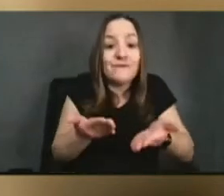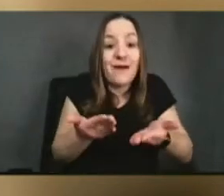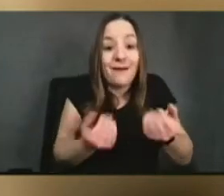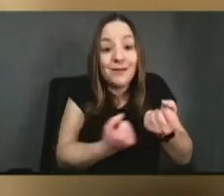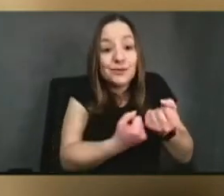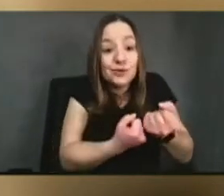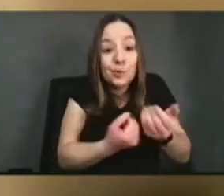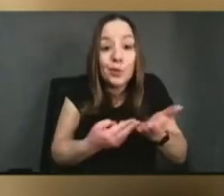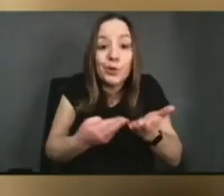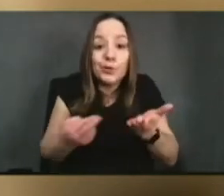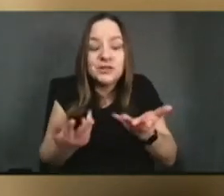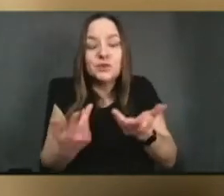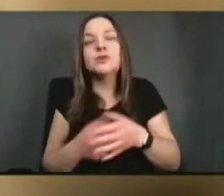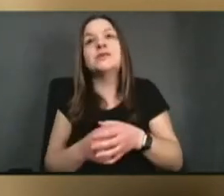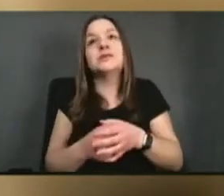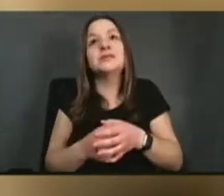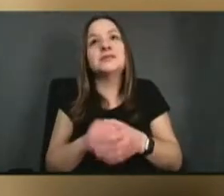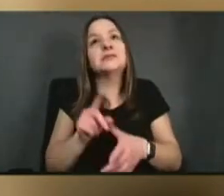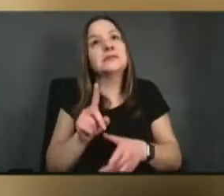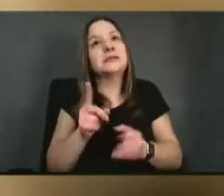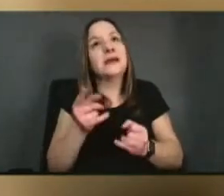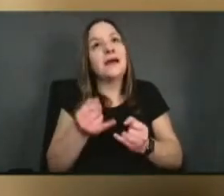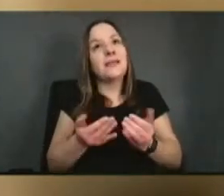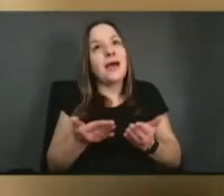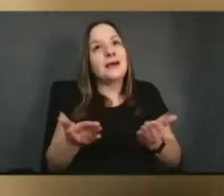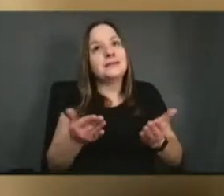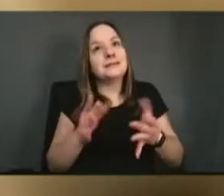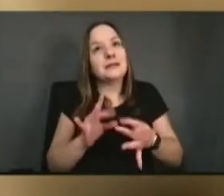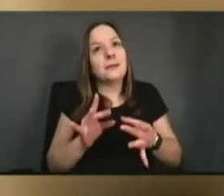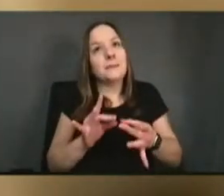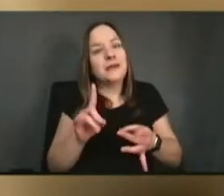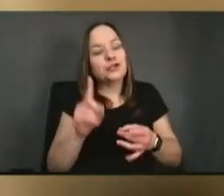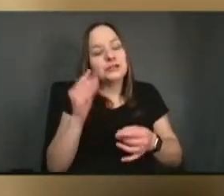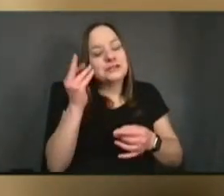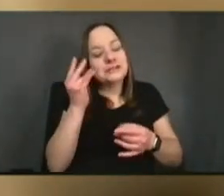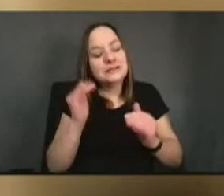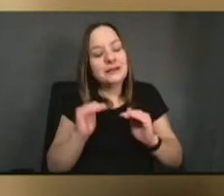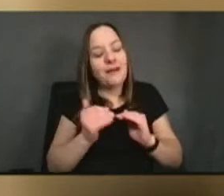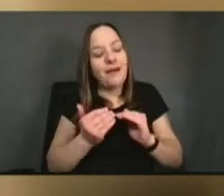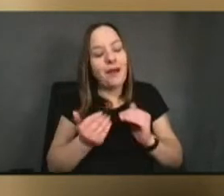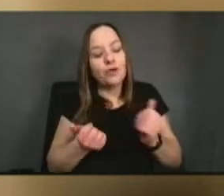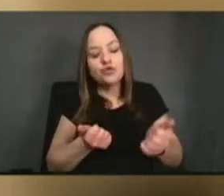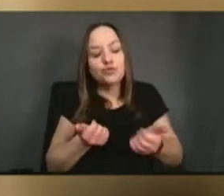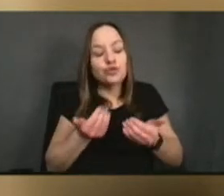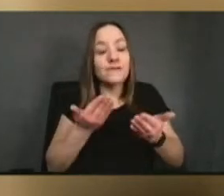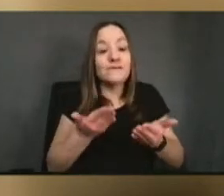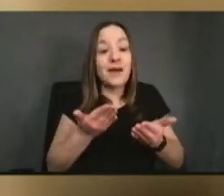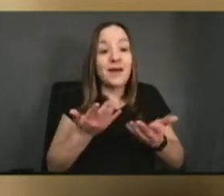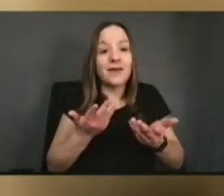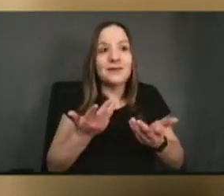supply those supports and resources. And the last thing